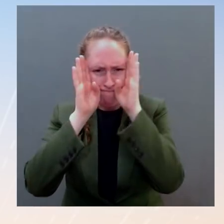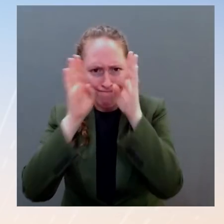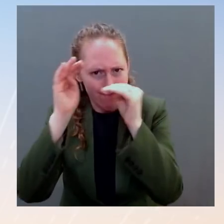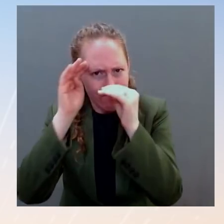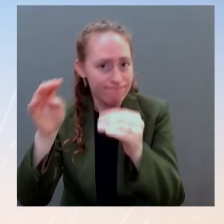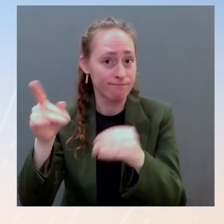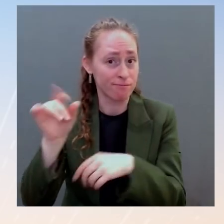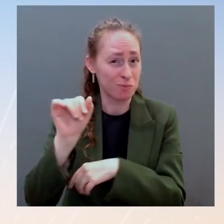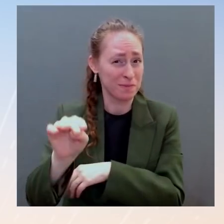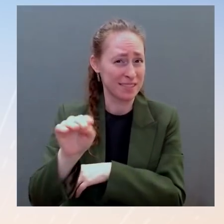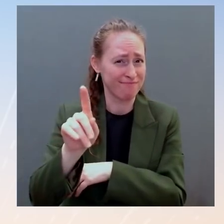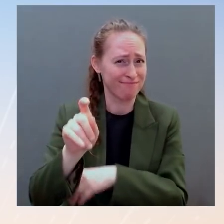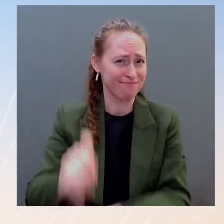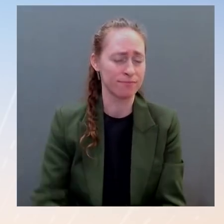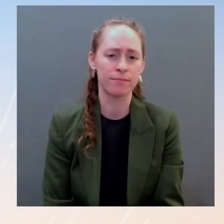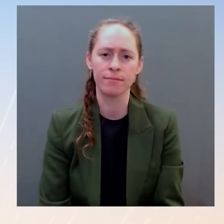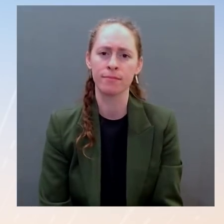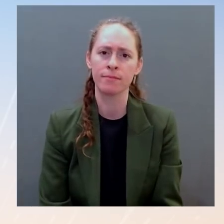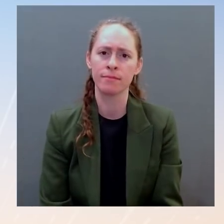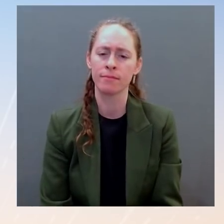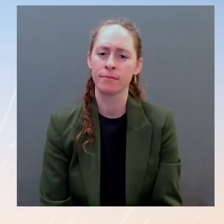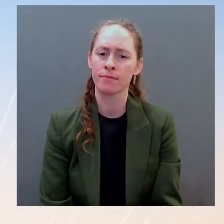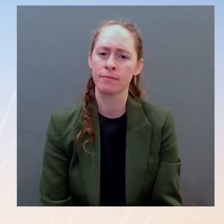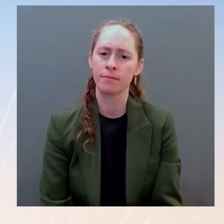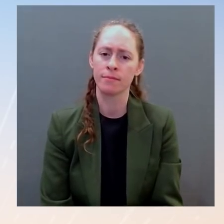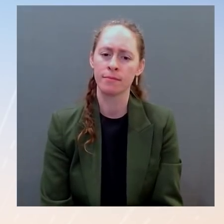But there are also reforms that we think Congress could take